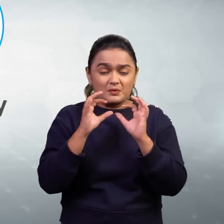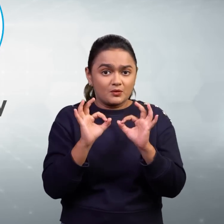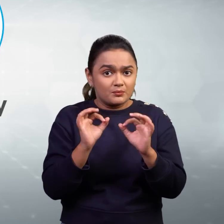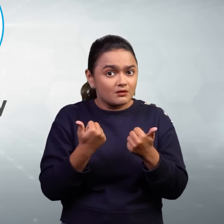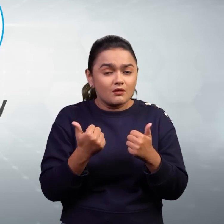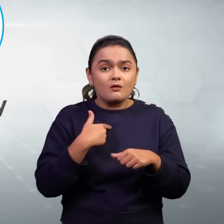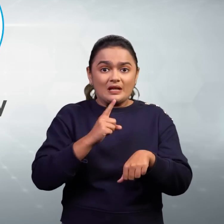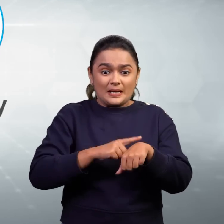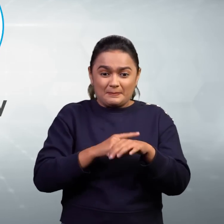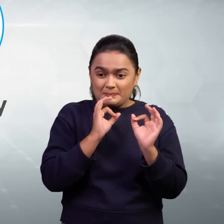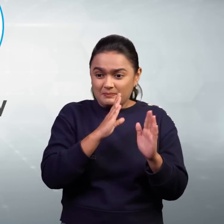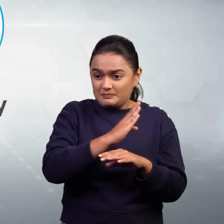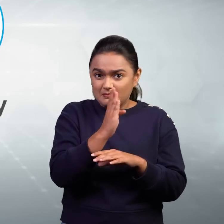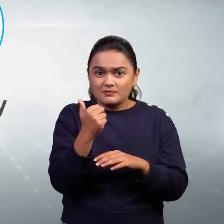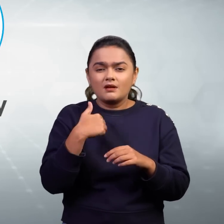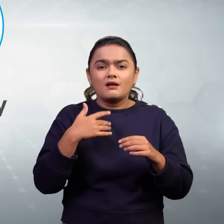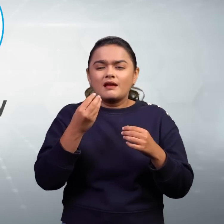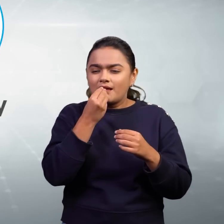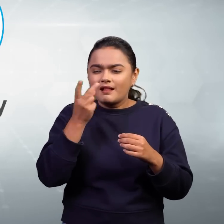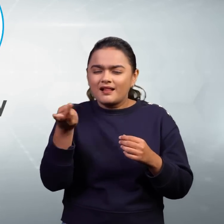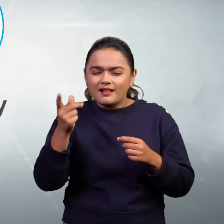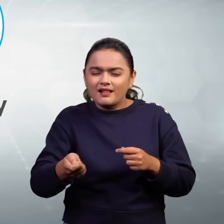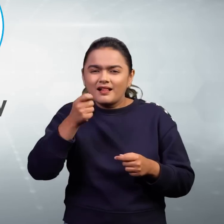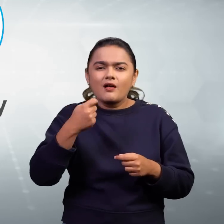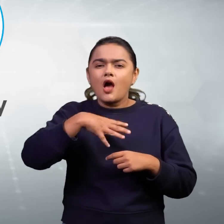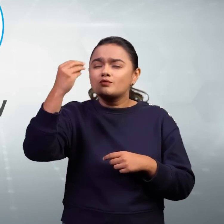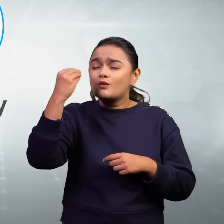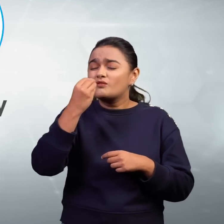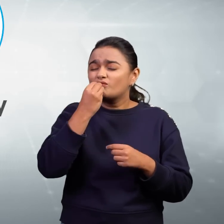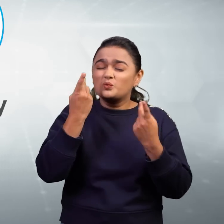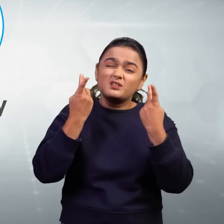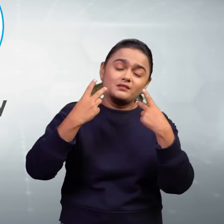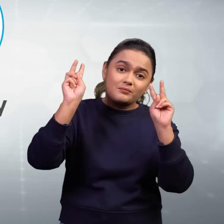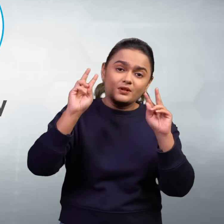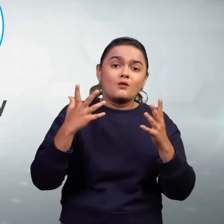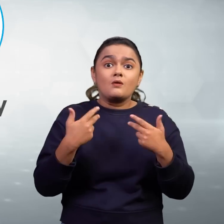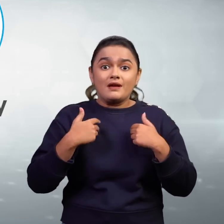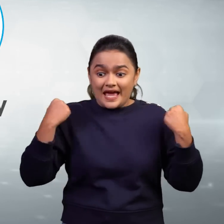We don’t maintain a proper diet, skip meals or consume unhealthy food. We consume too much junk food.